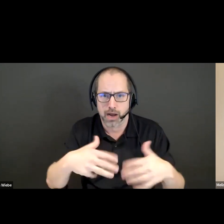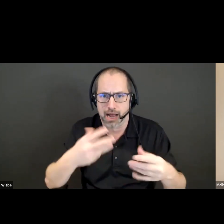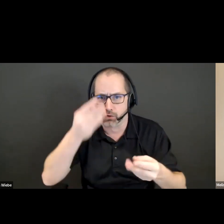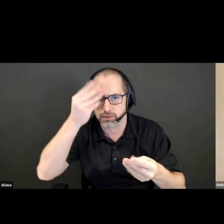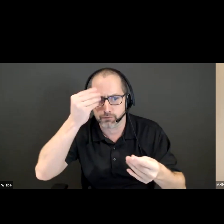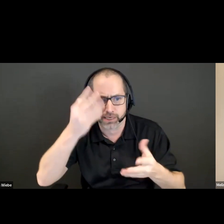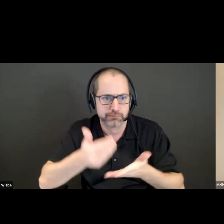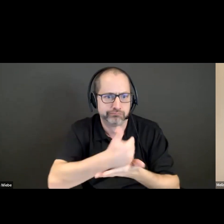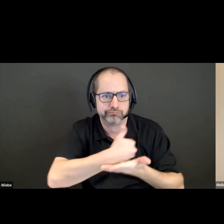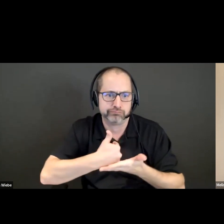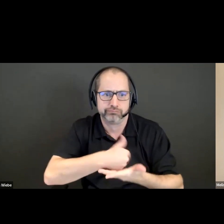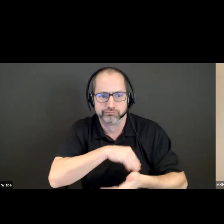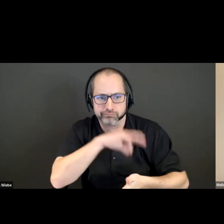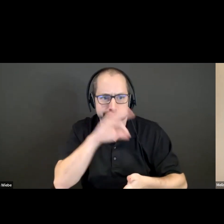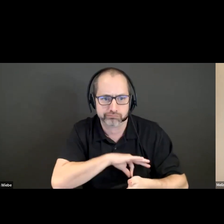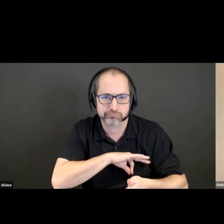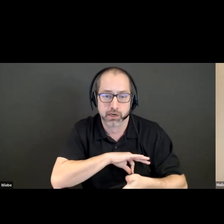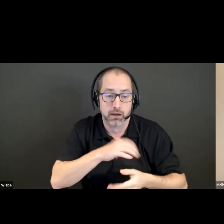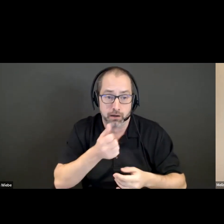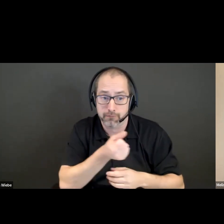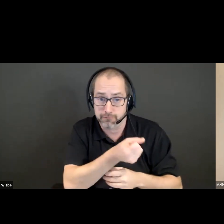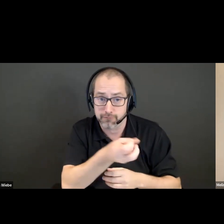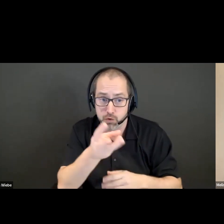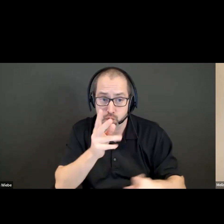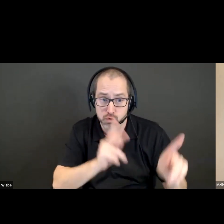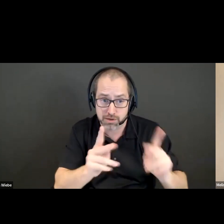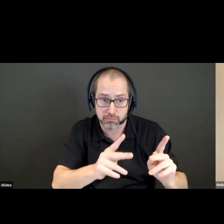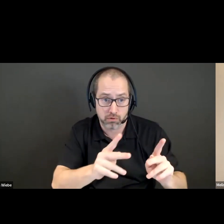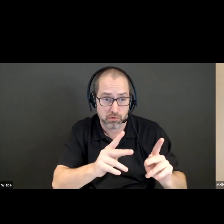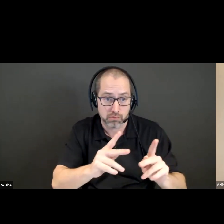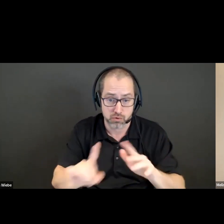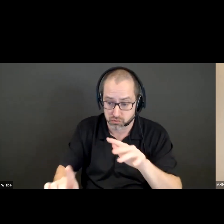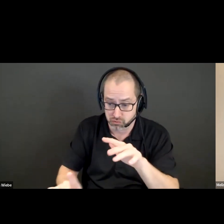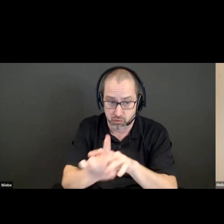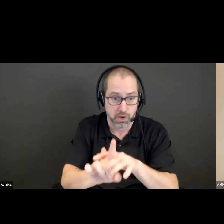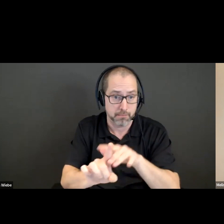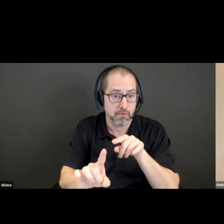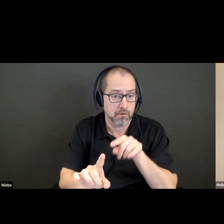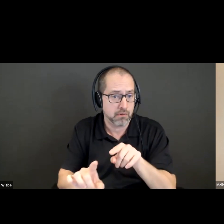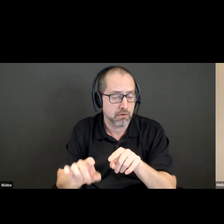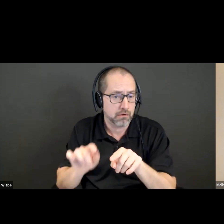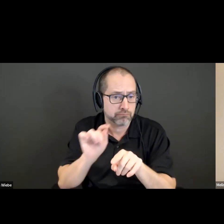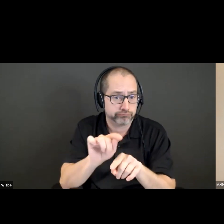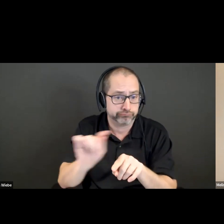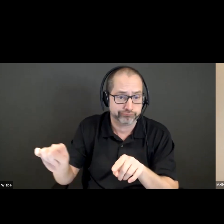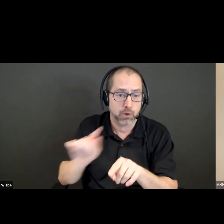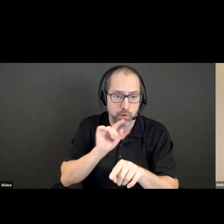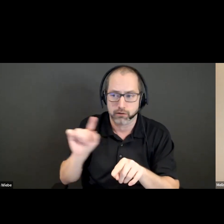day. A few of the speakers who were at this event are going to be part of this panel today.